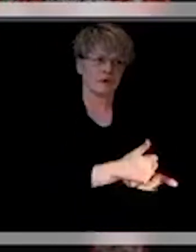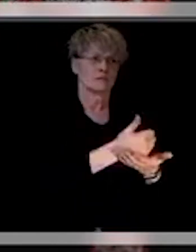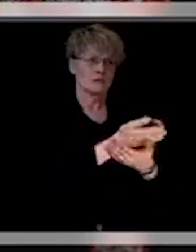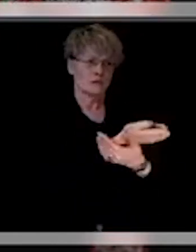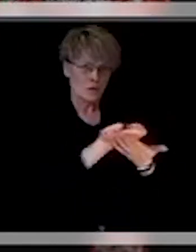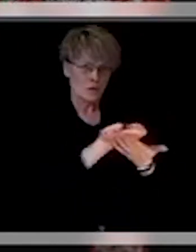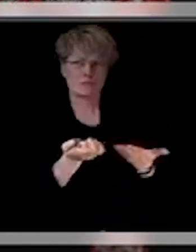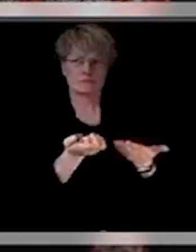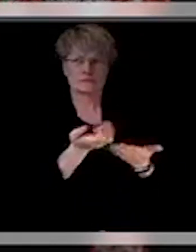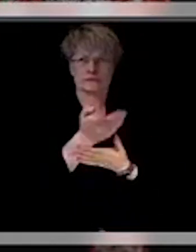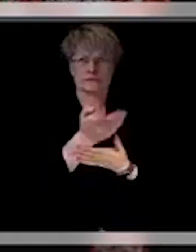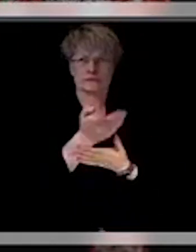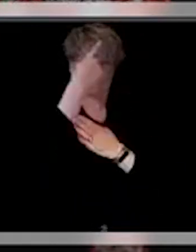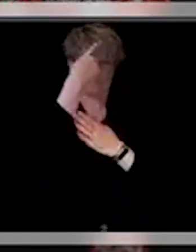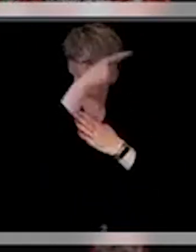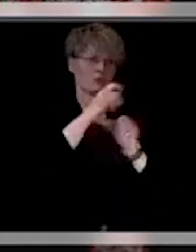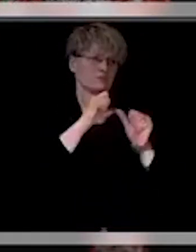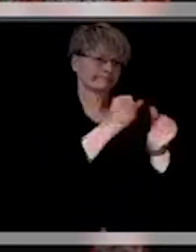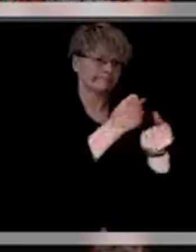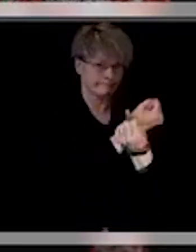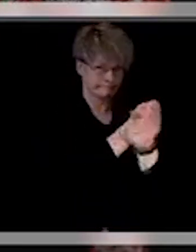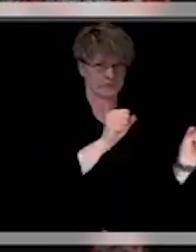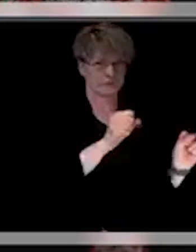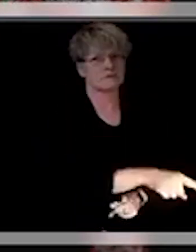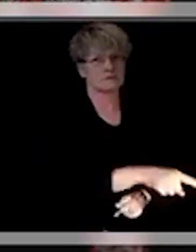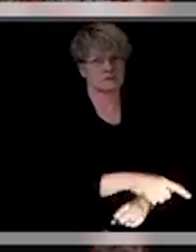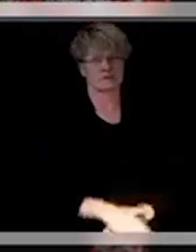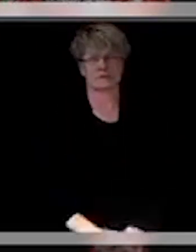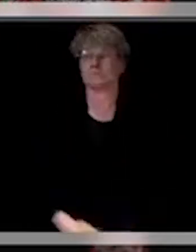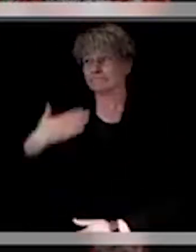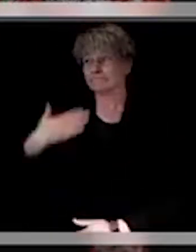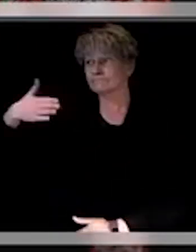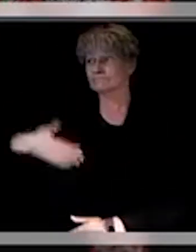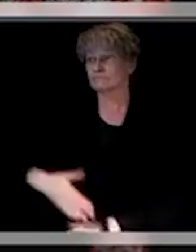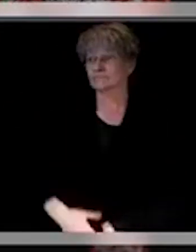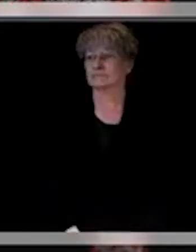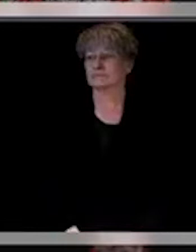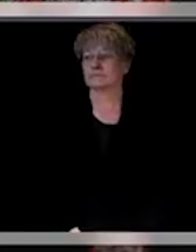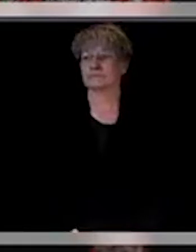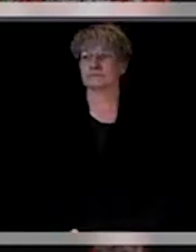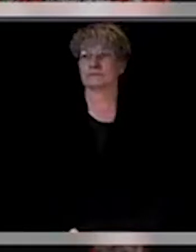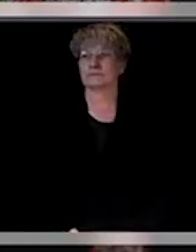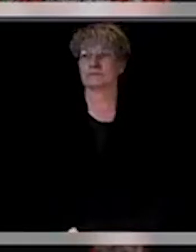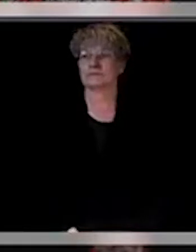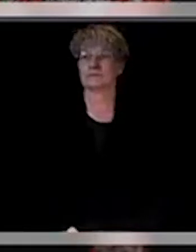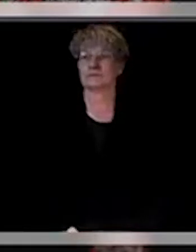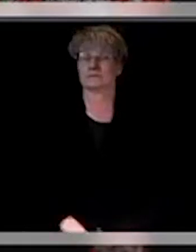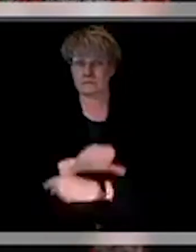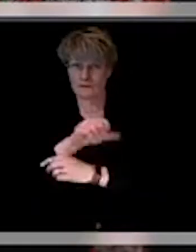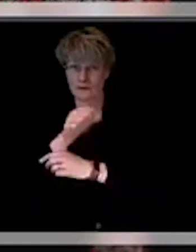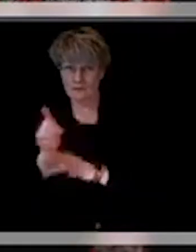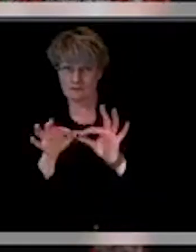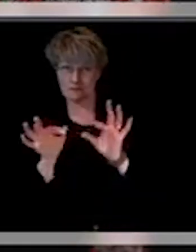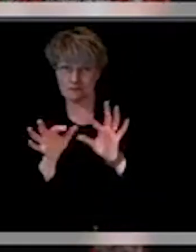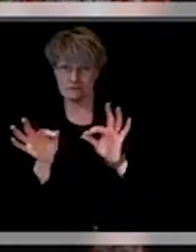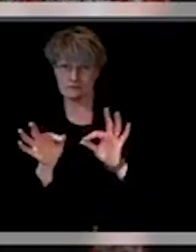Thank you. Anybody else?